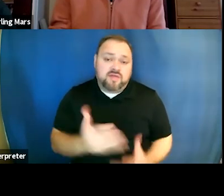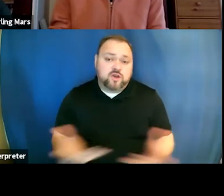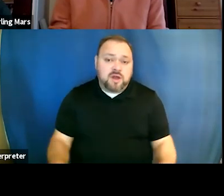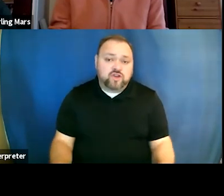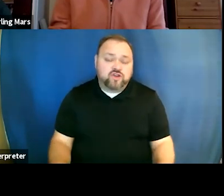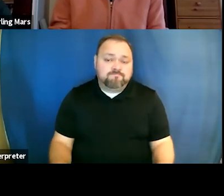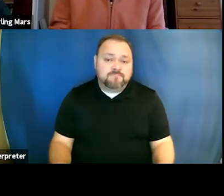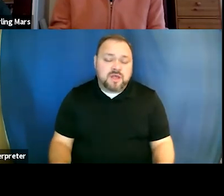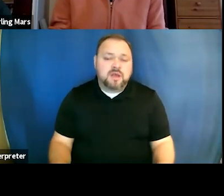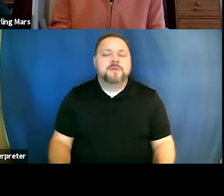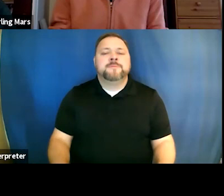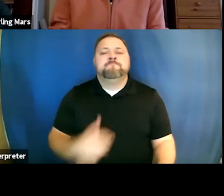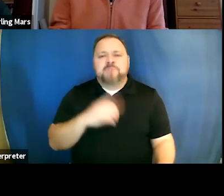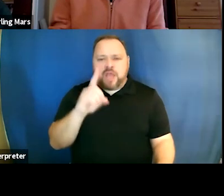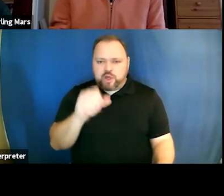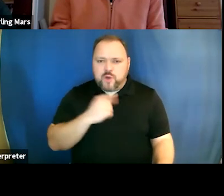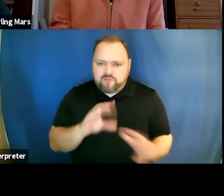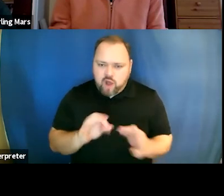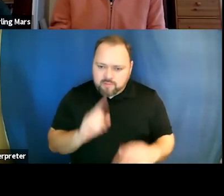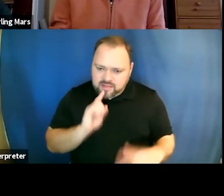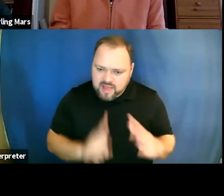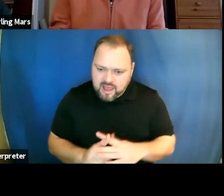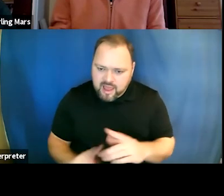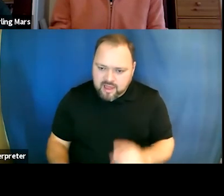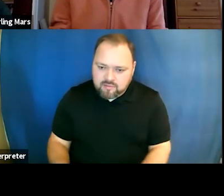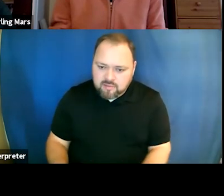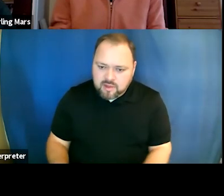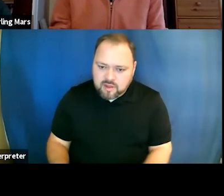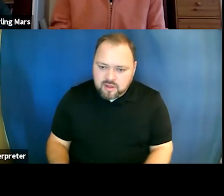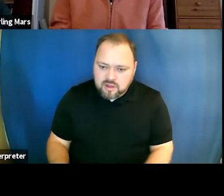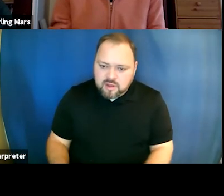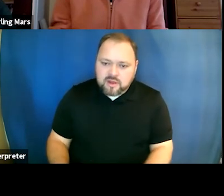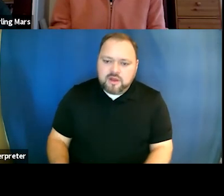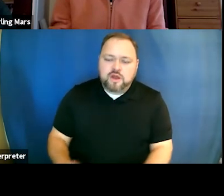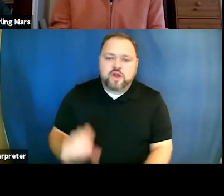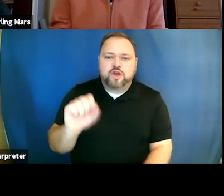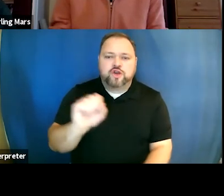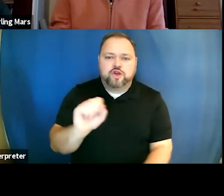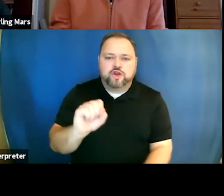I do have a comment that came in from Sherine Miller and she is